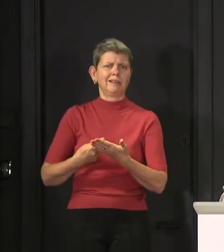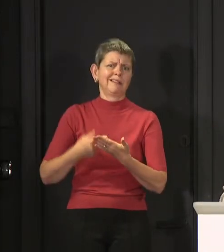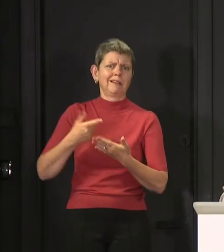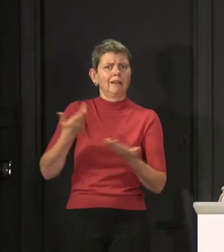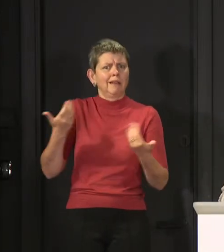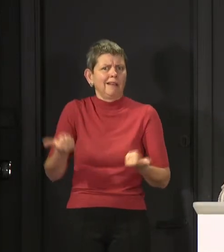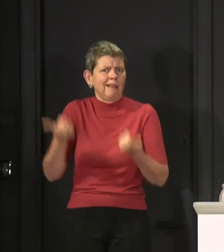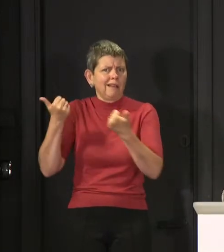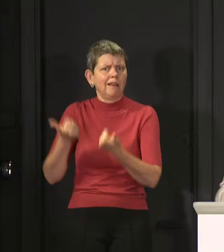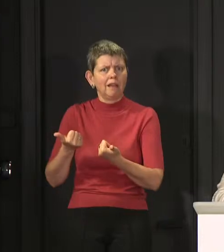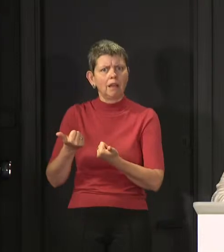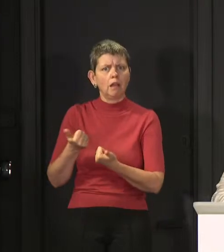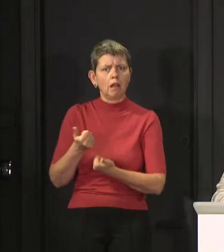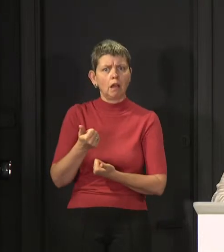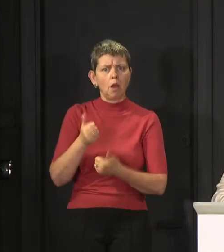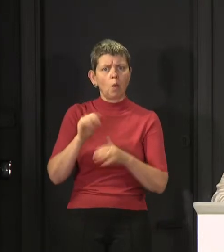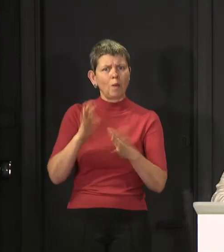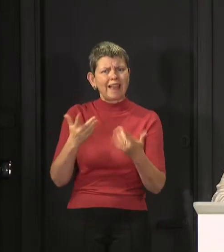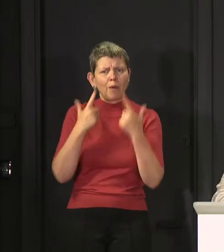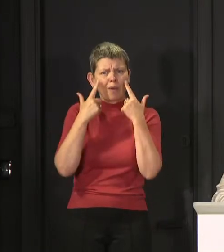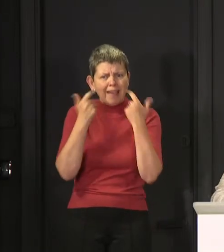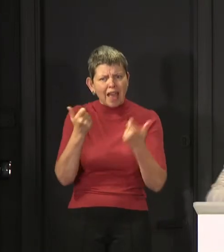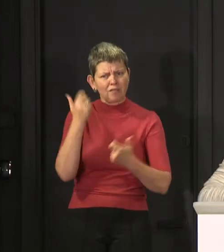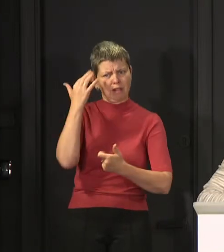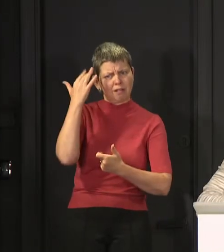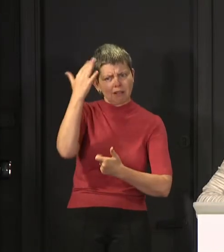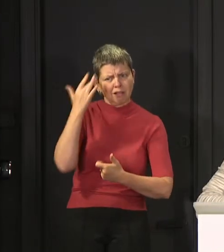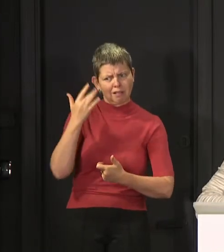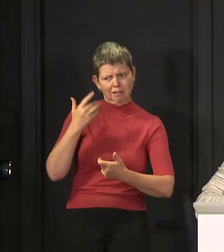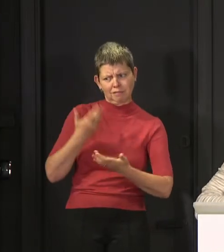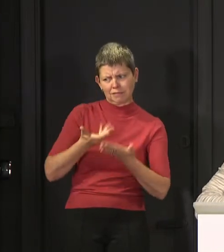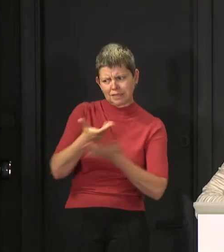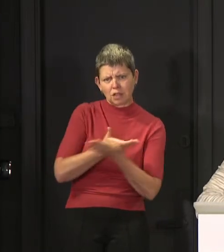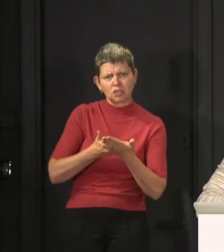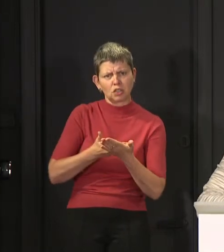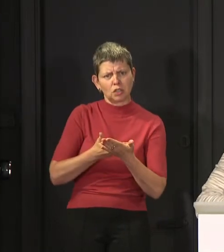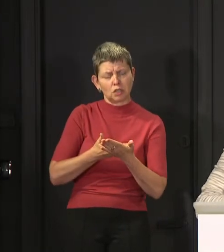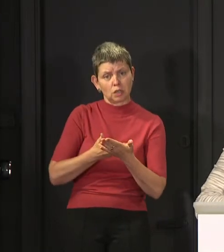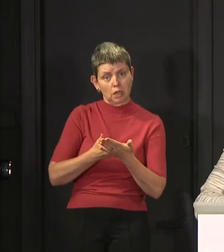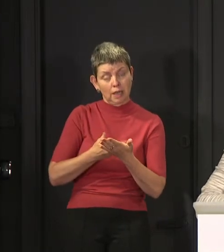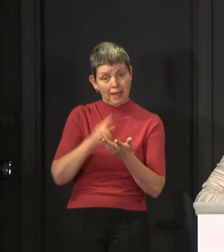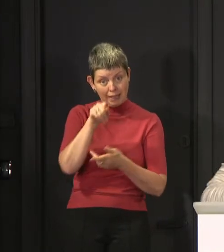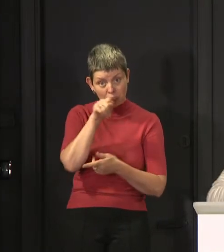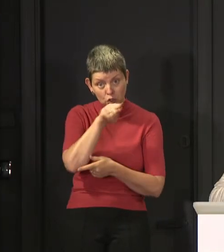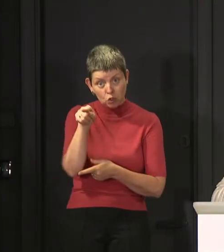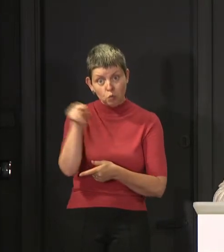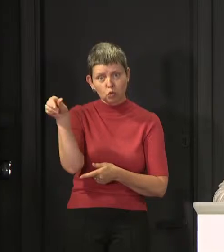this virus that all of you have made, and I think you should be angry at me if I do